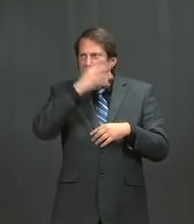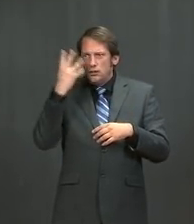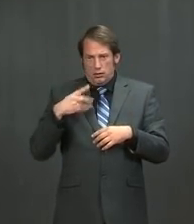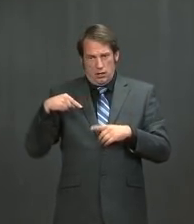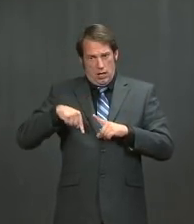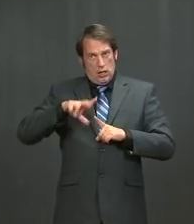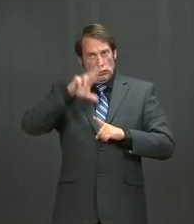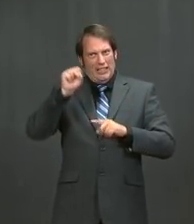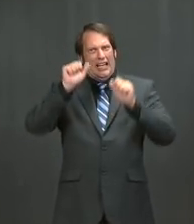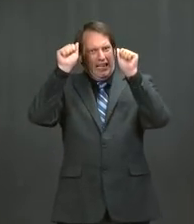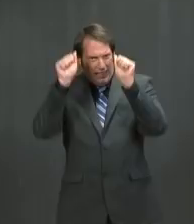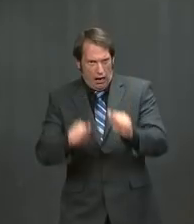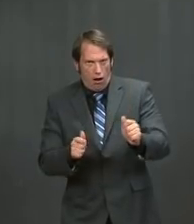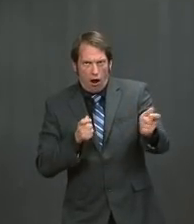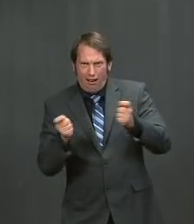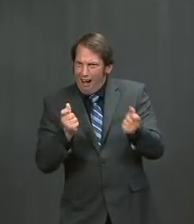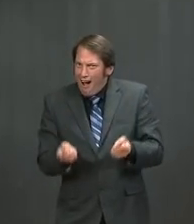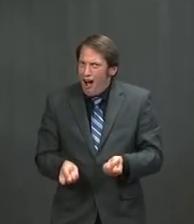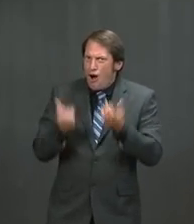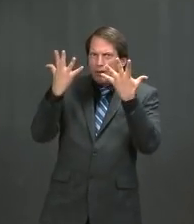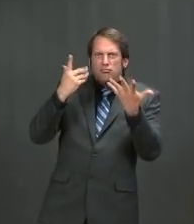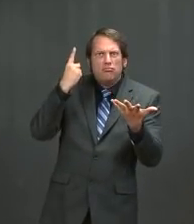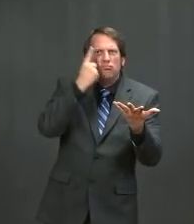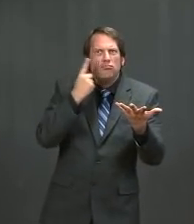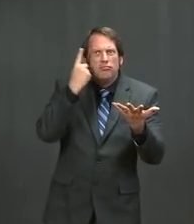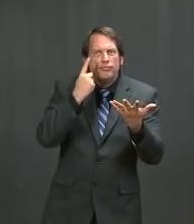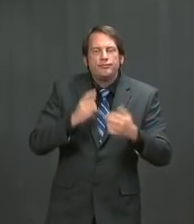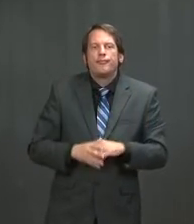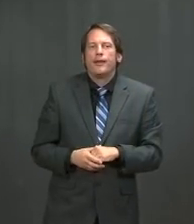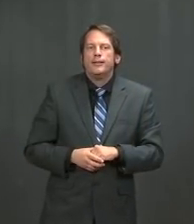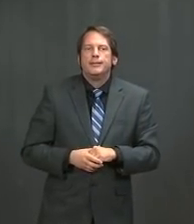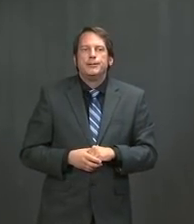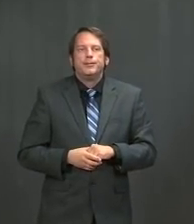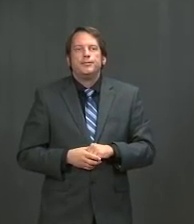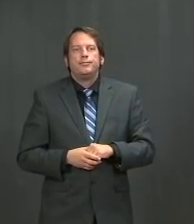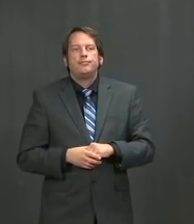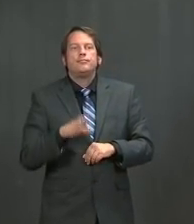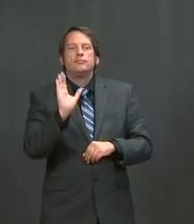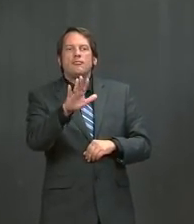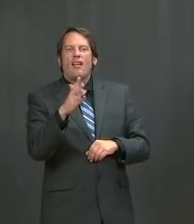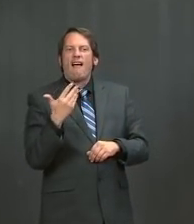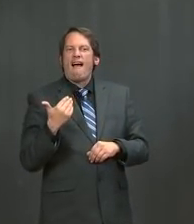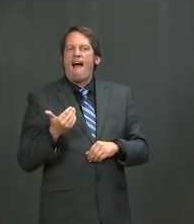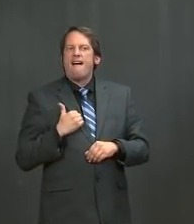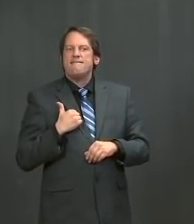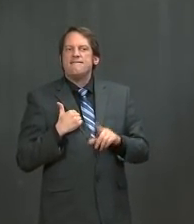Ms. Psaki: Well, first let me say that there have been numbers that have been reported out there. CBP has not released their final numbers;